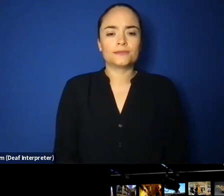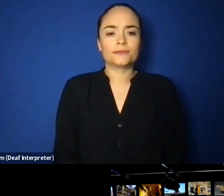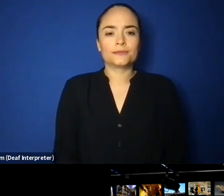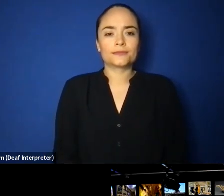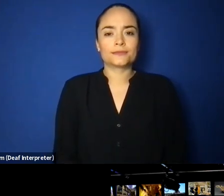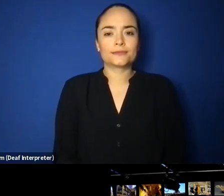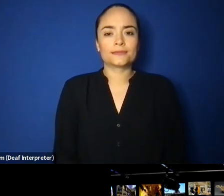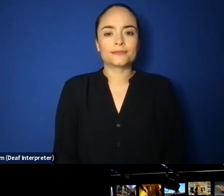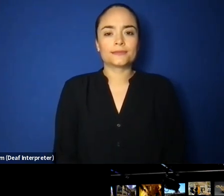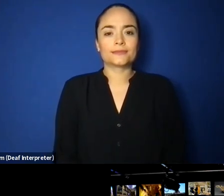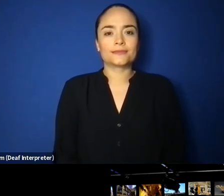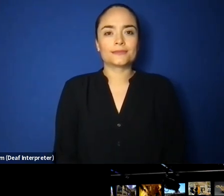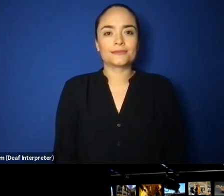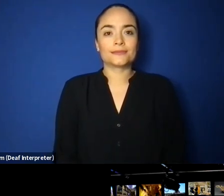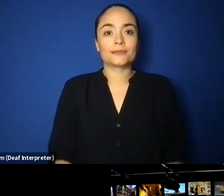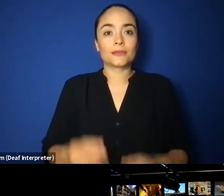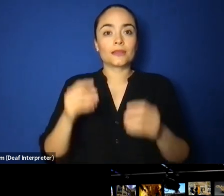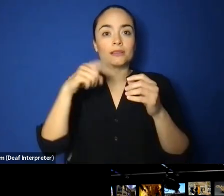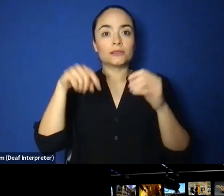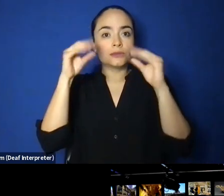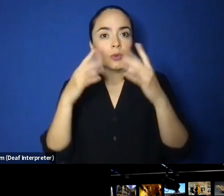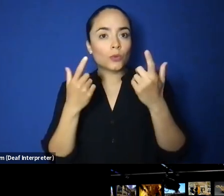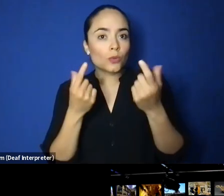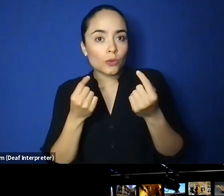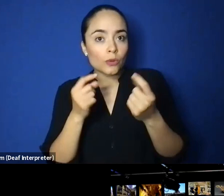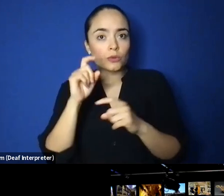might have to go to the YouTube live stream, and what's happening with the sign language today.